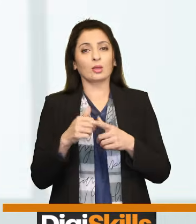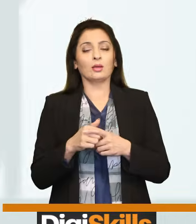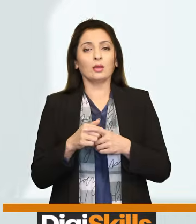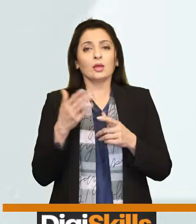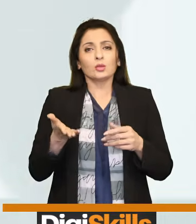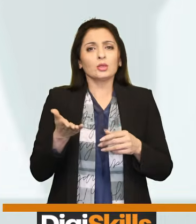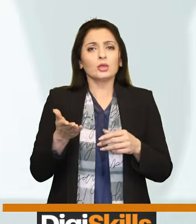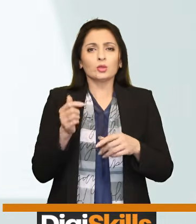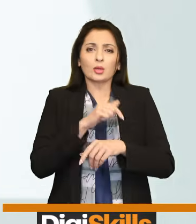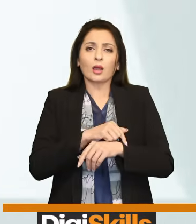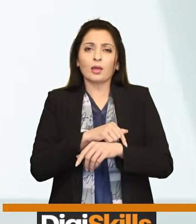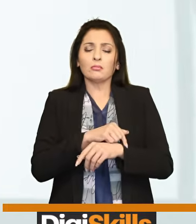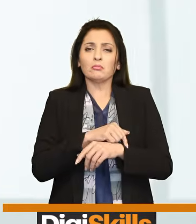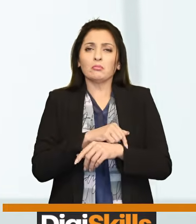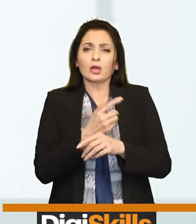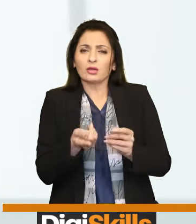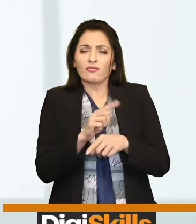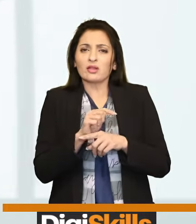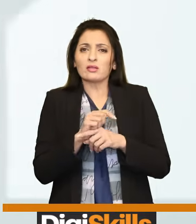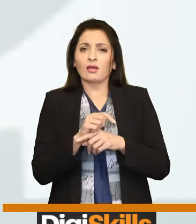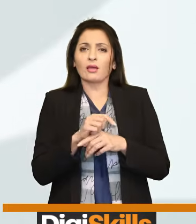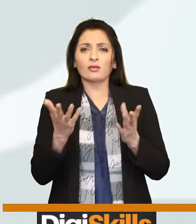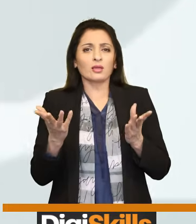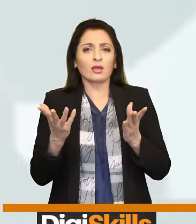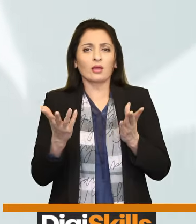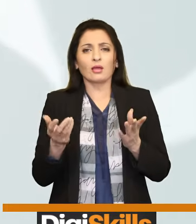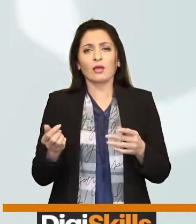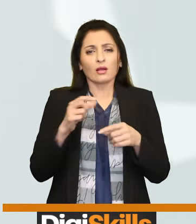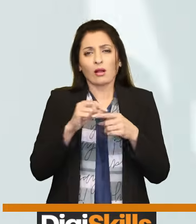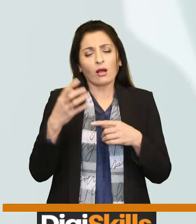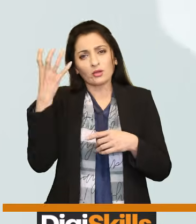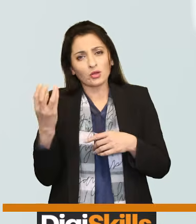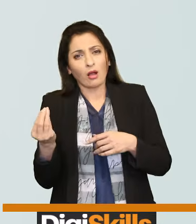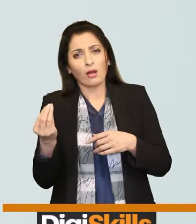So this is our time zone, late evenings.